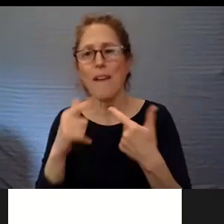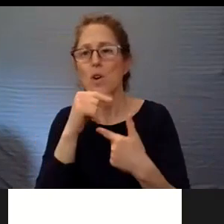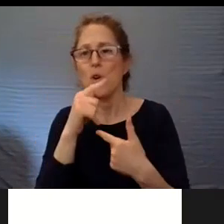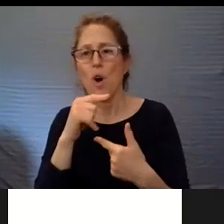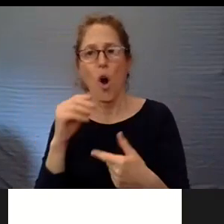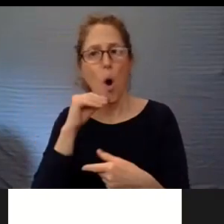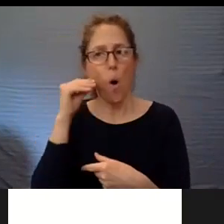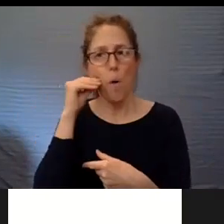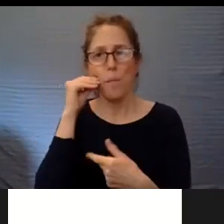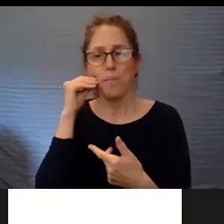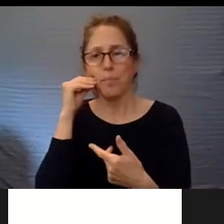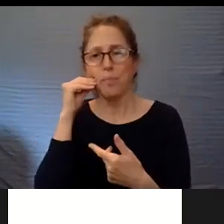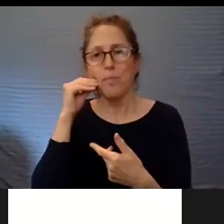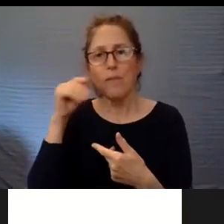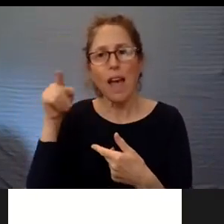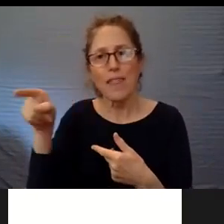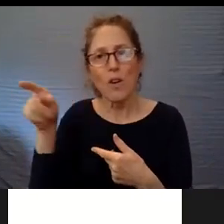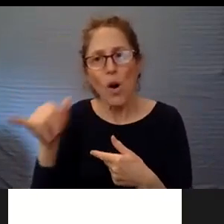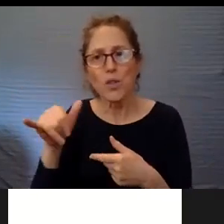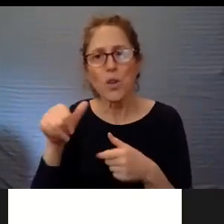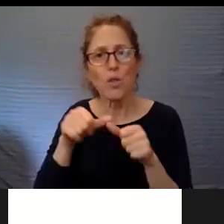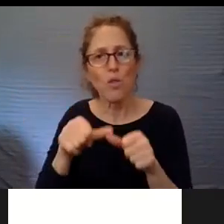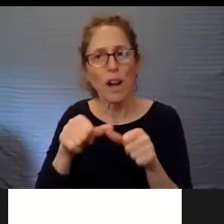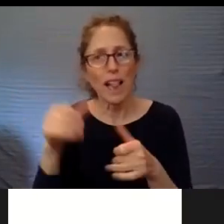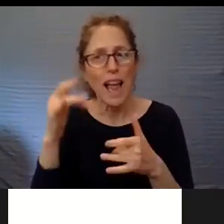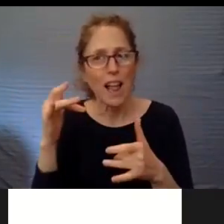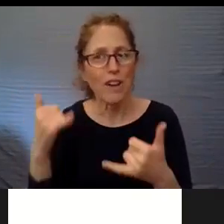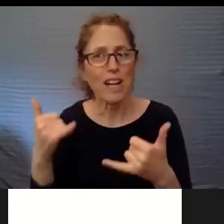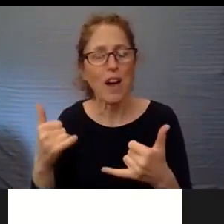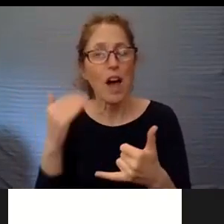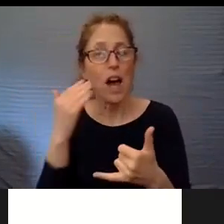they're also chronically ill right now or I know in the last couple of weeks, every